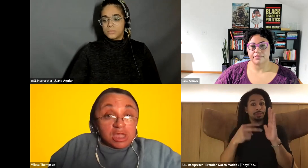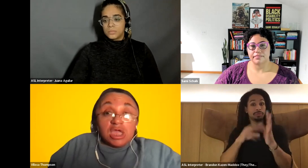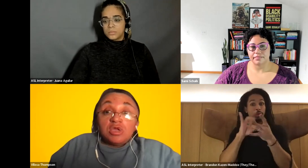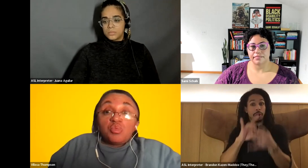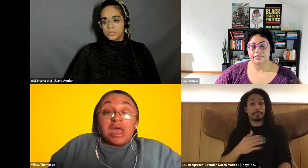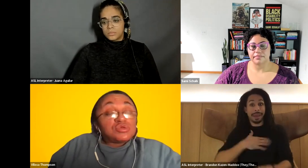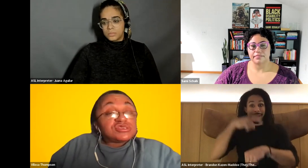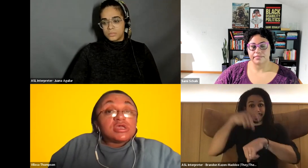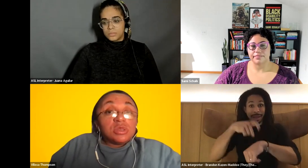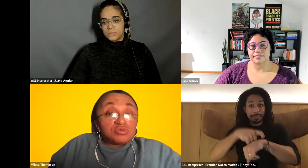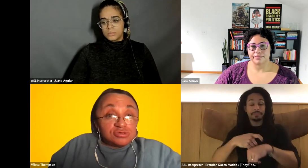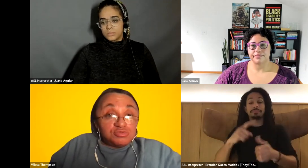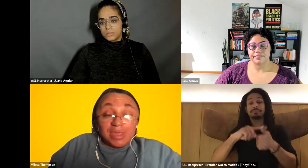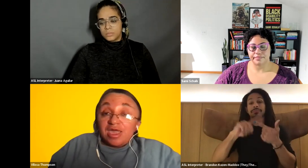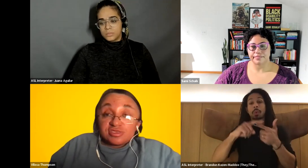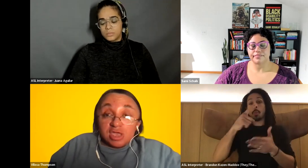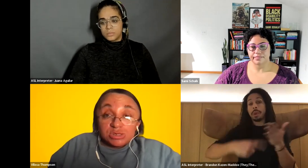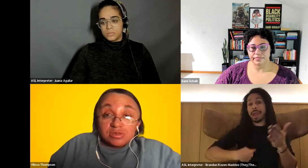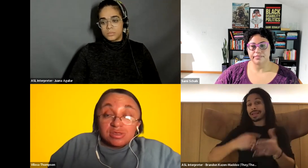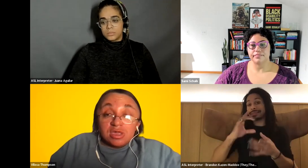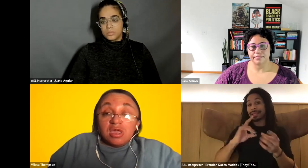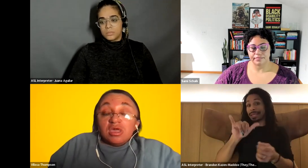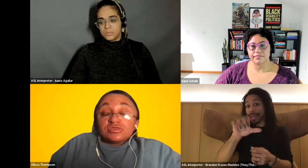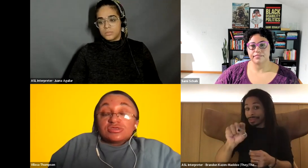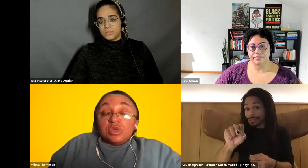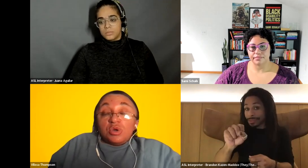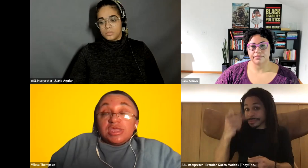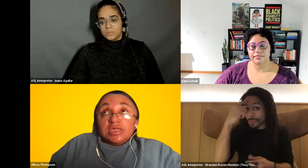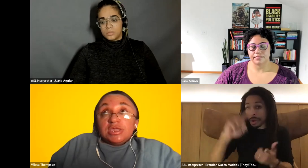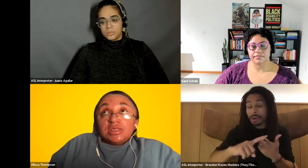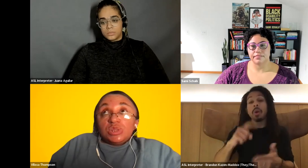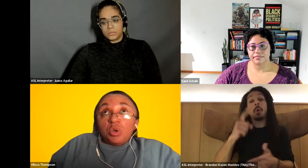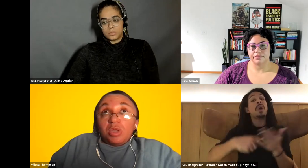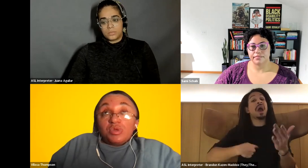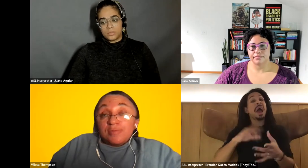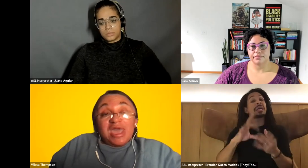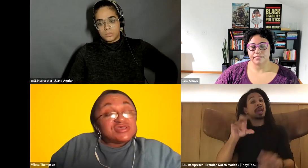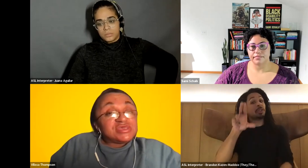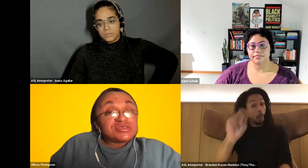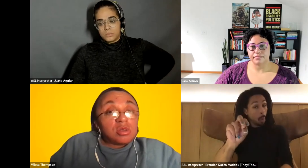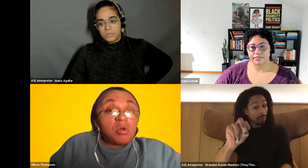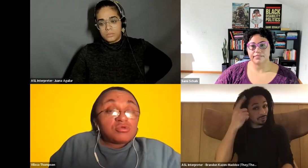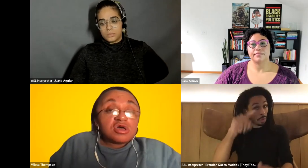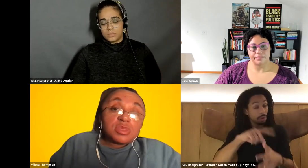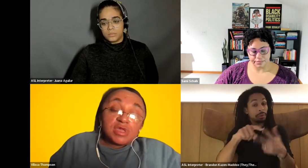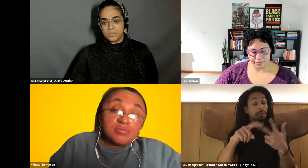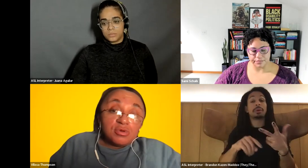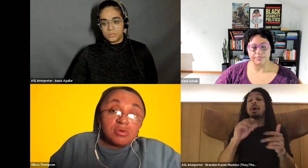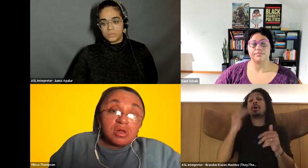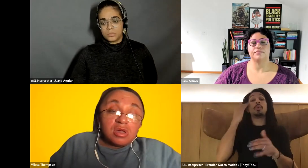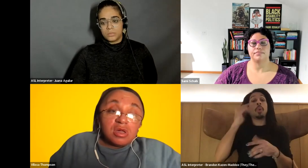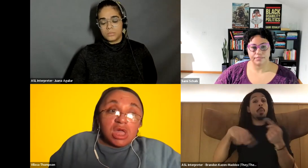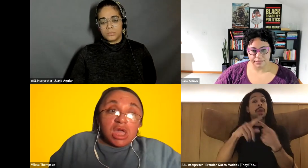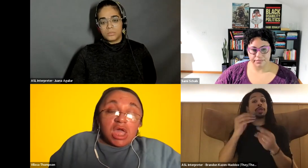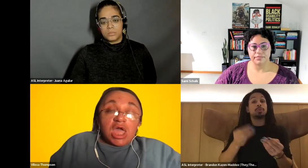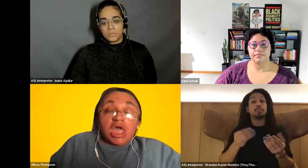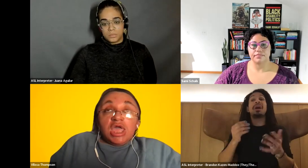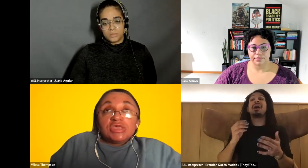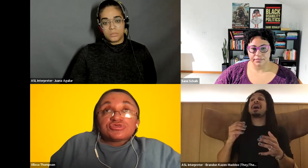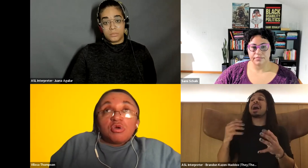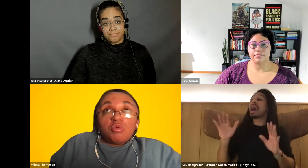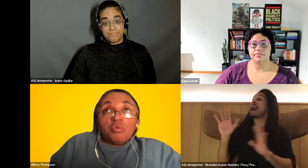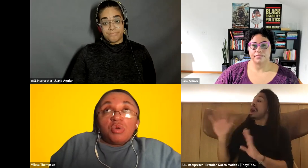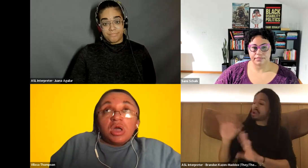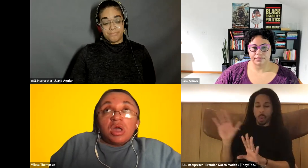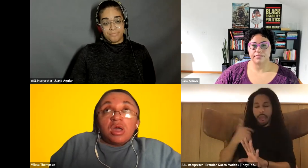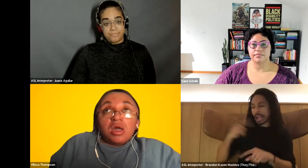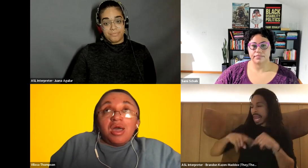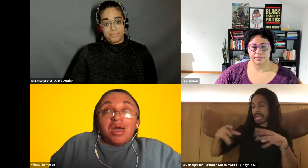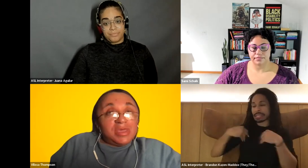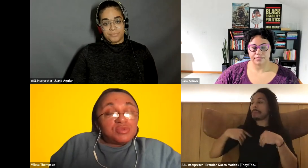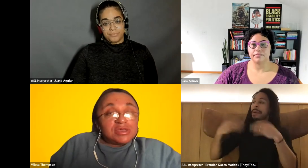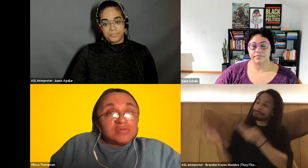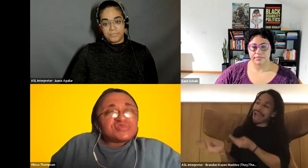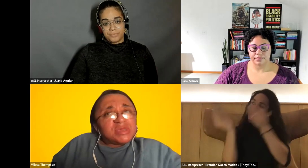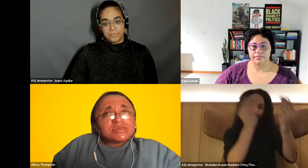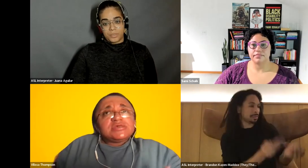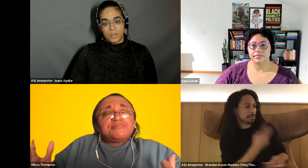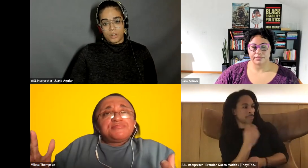Vilissa Thompson: and what I would say no to without hesitation. You know, and knowing when to pass things along to other people. And so I think that really helps. Especially.